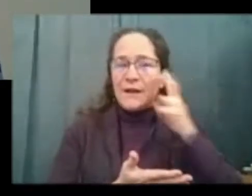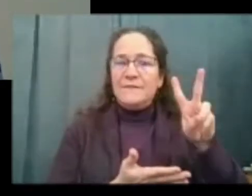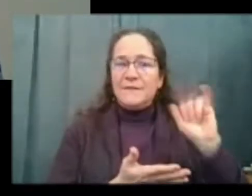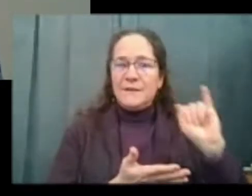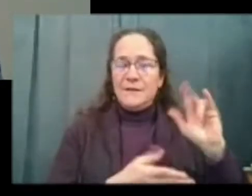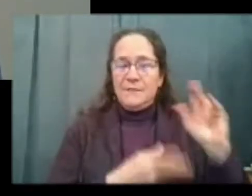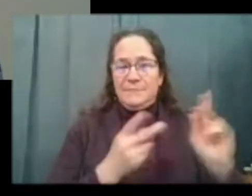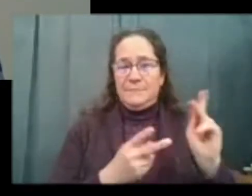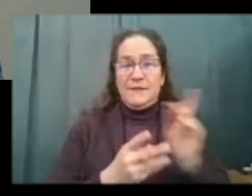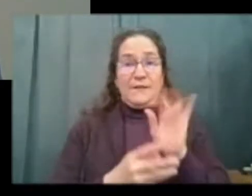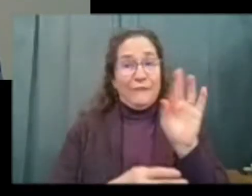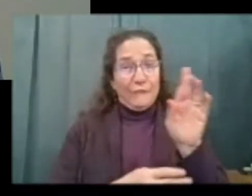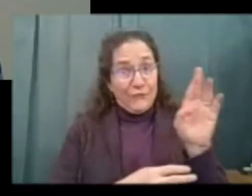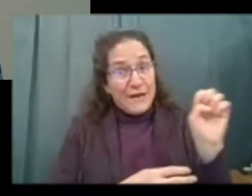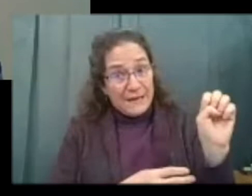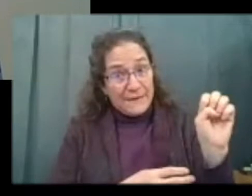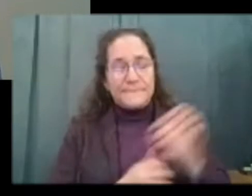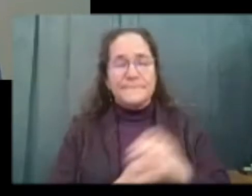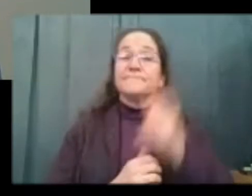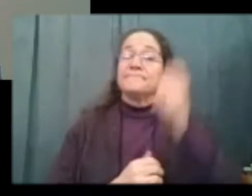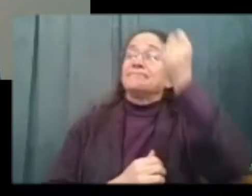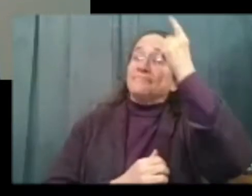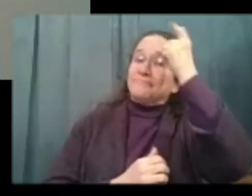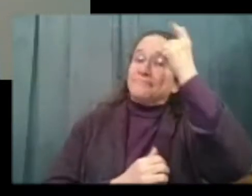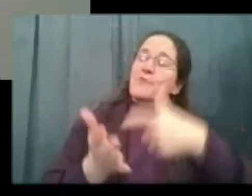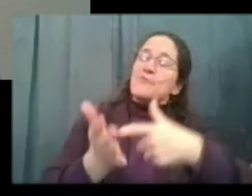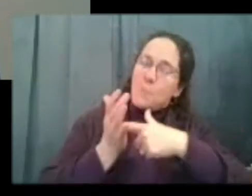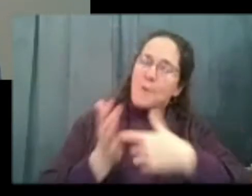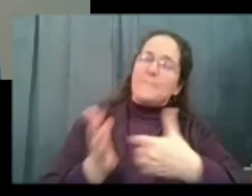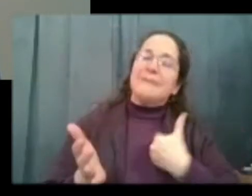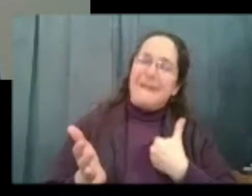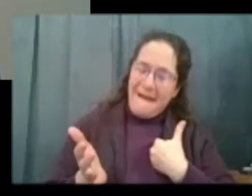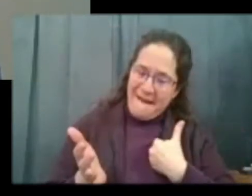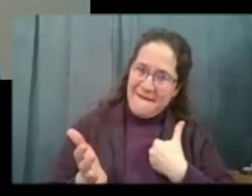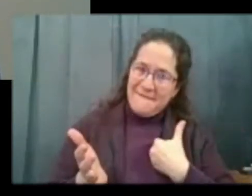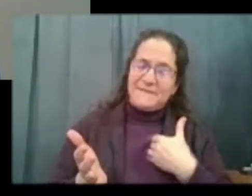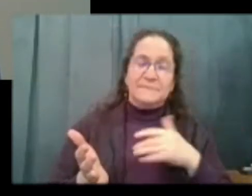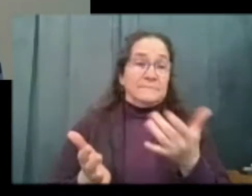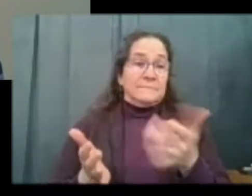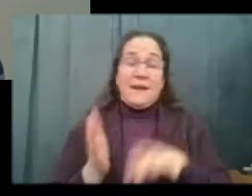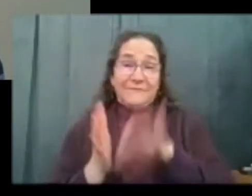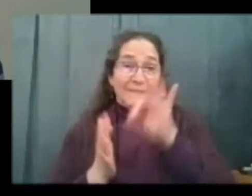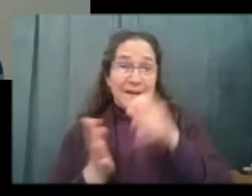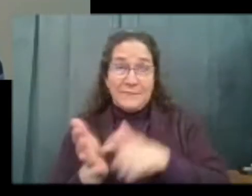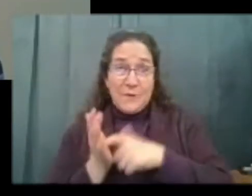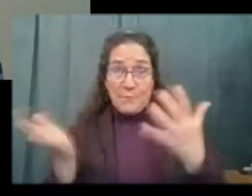There are some requirements, but those requirements can be found in the resource page.